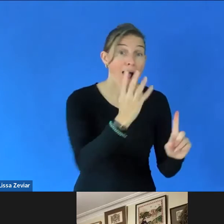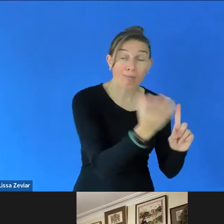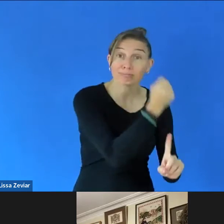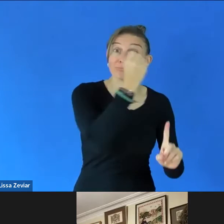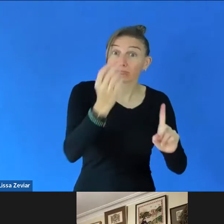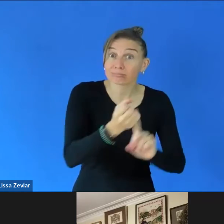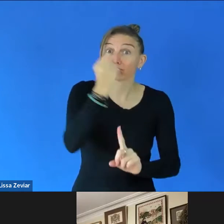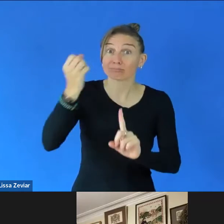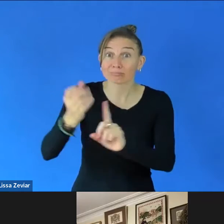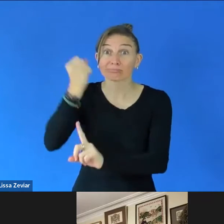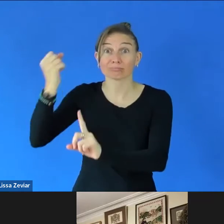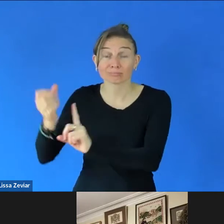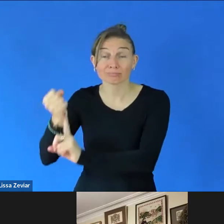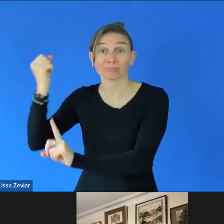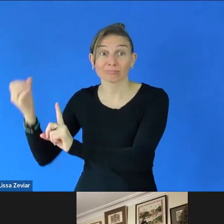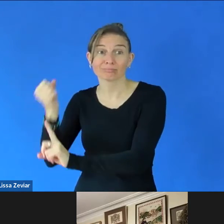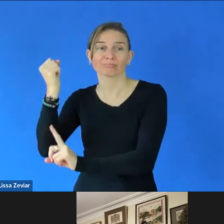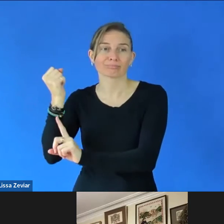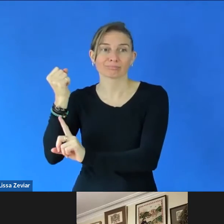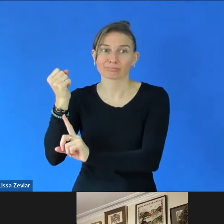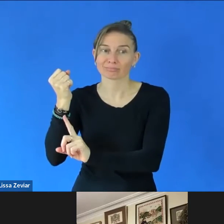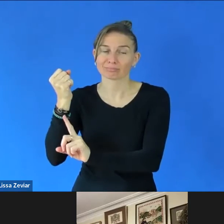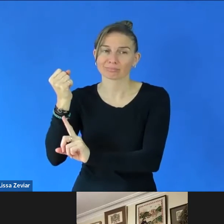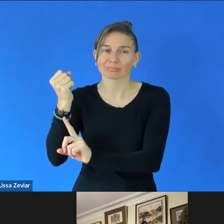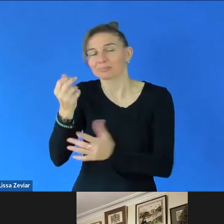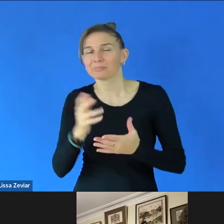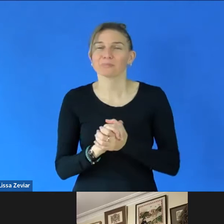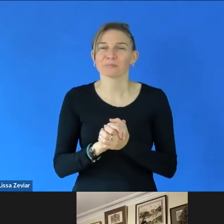I thought I just go through some of the points